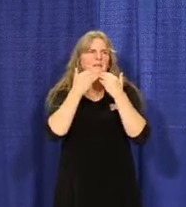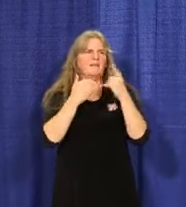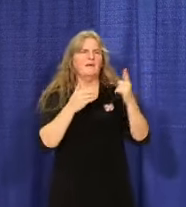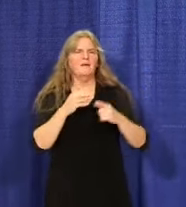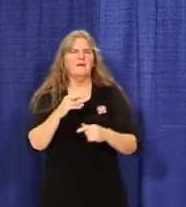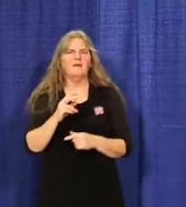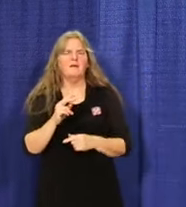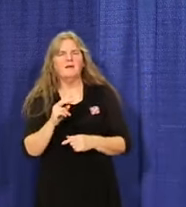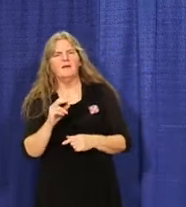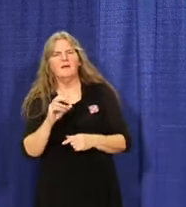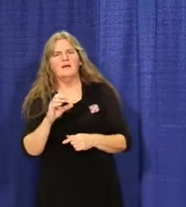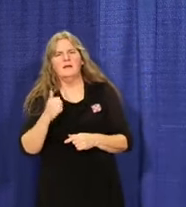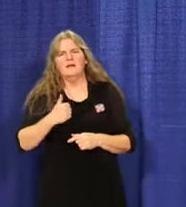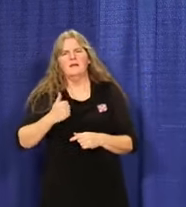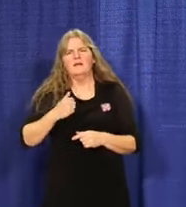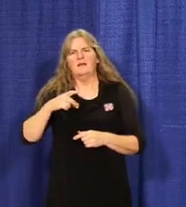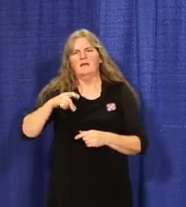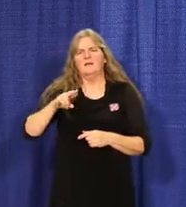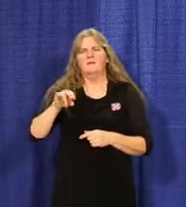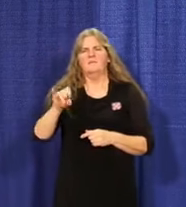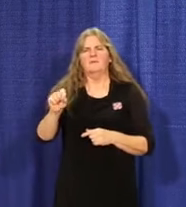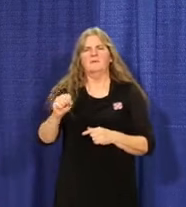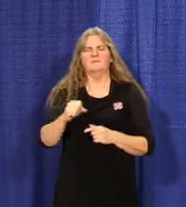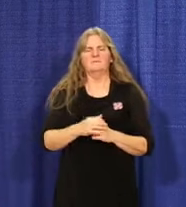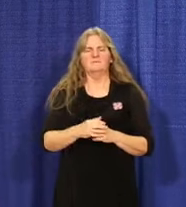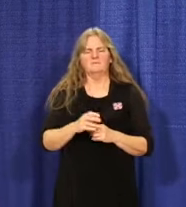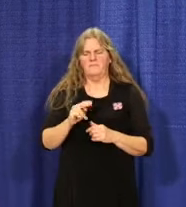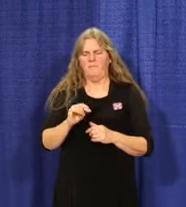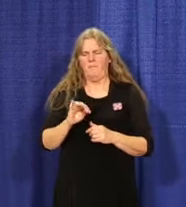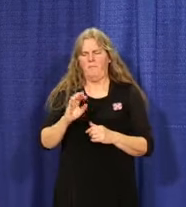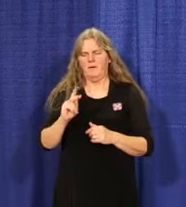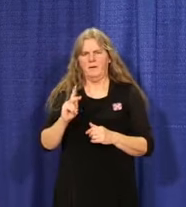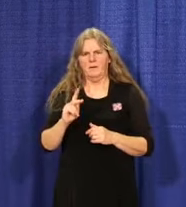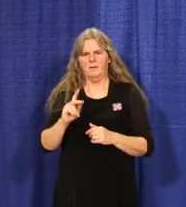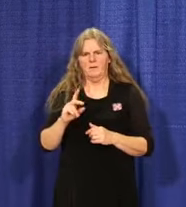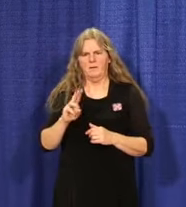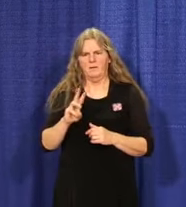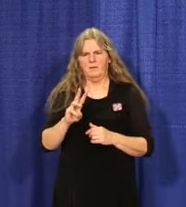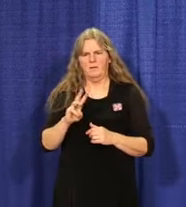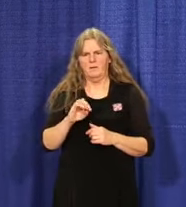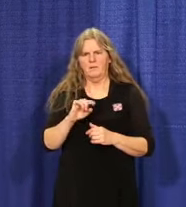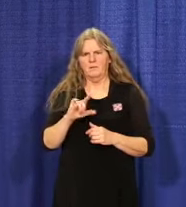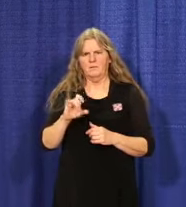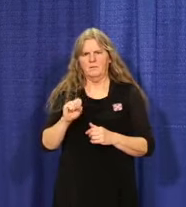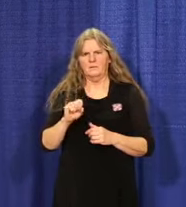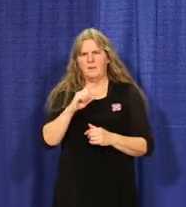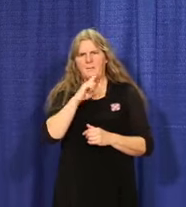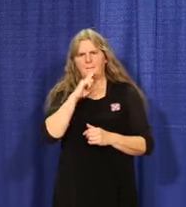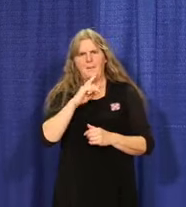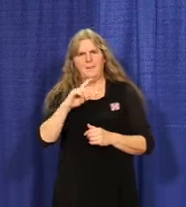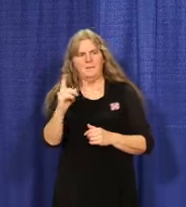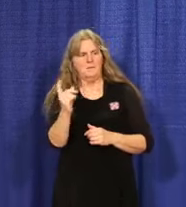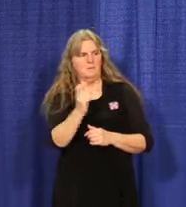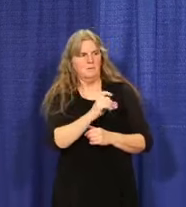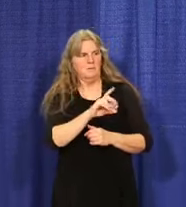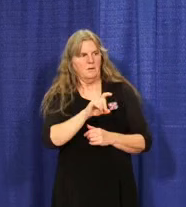Canadian press. Reporter: I believe this is a question for Dr Hanley. I was not when hundred percent